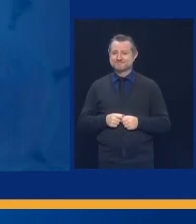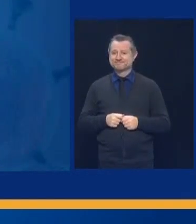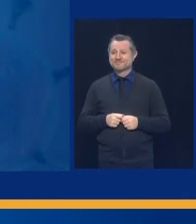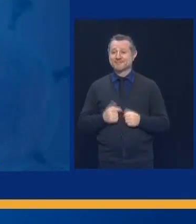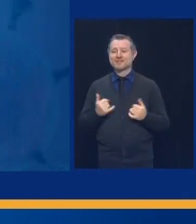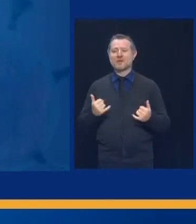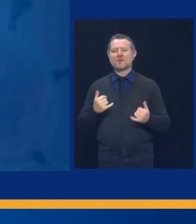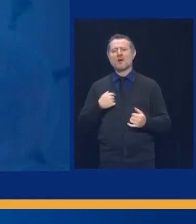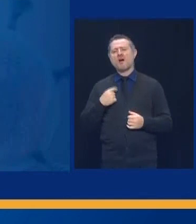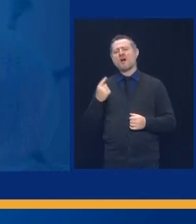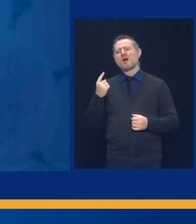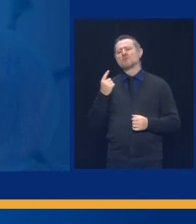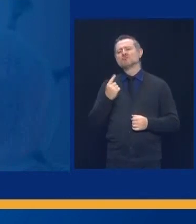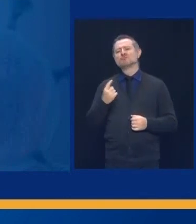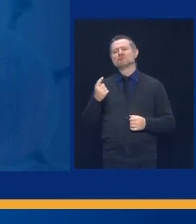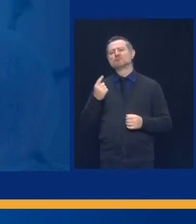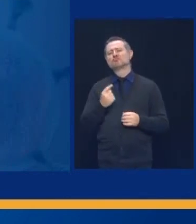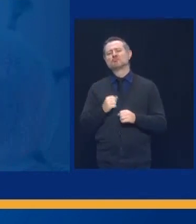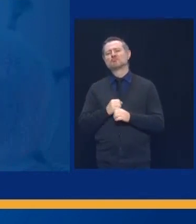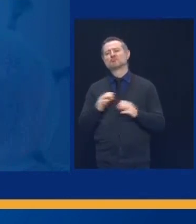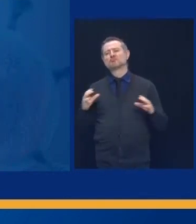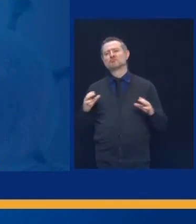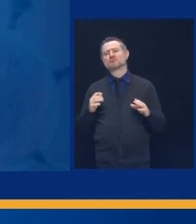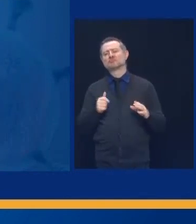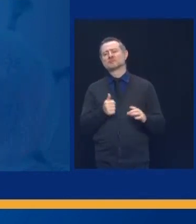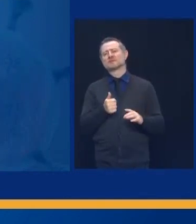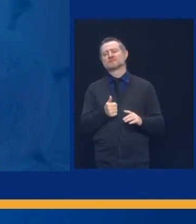THE NUMBERS.